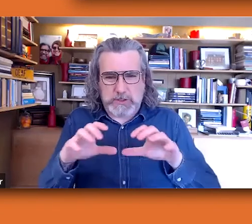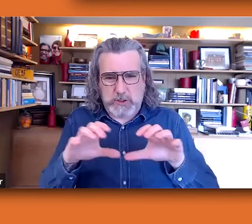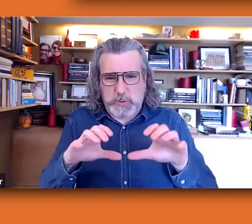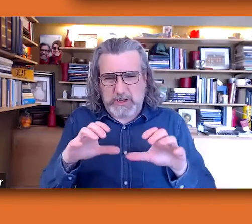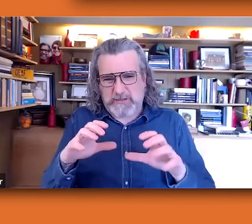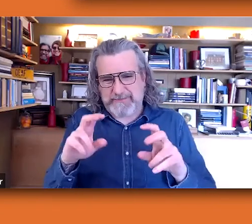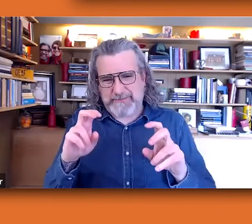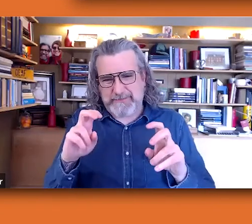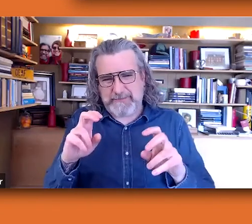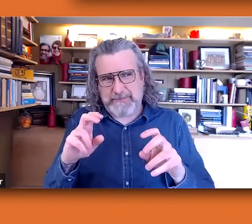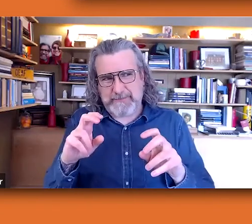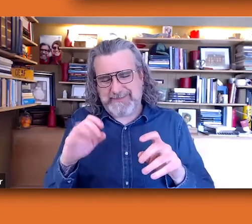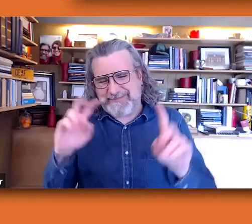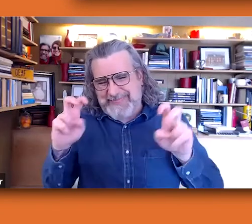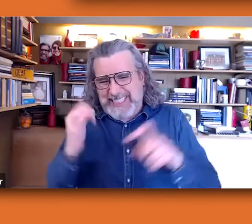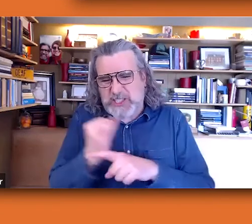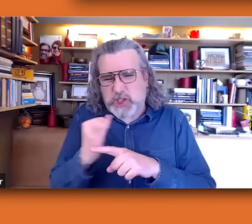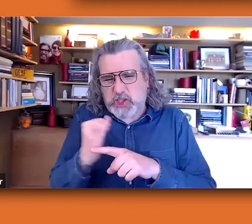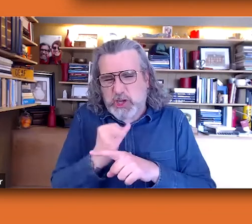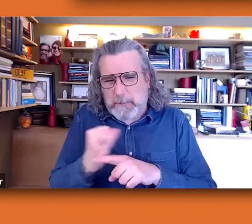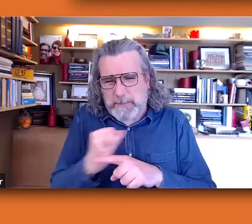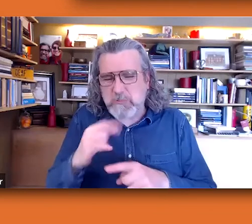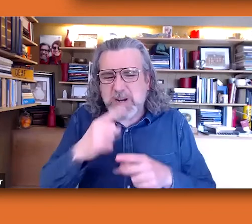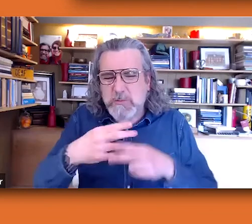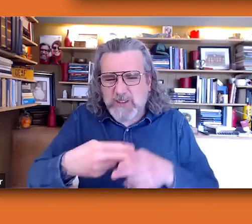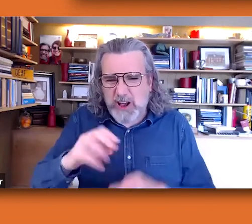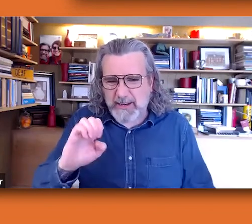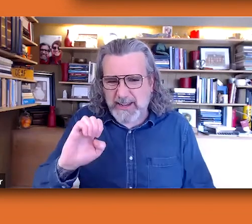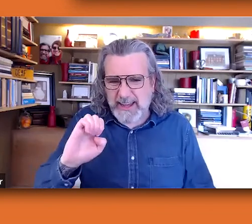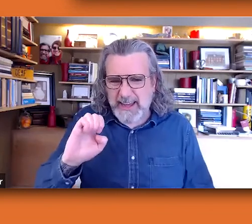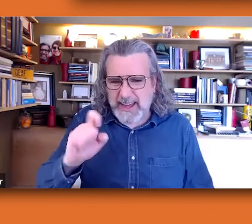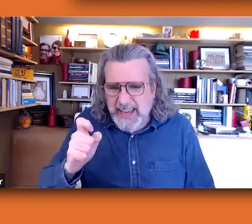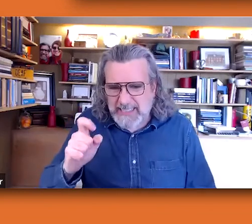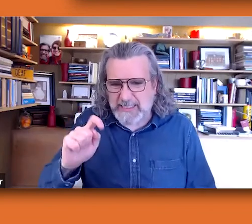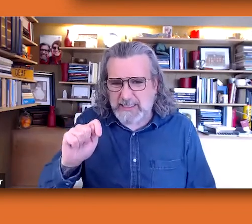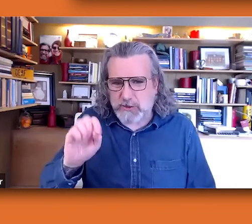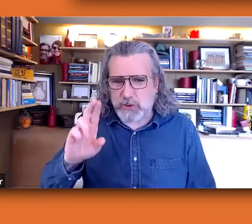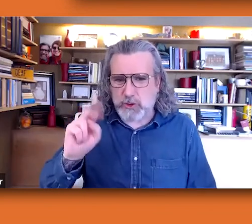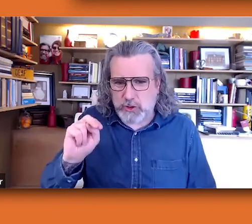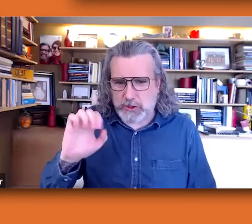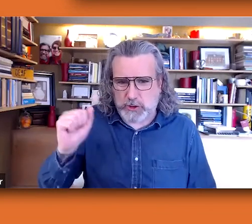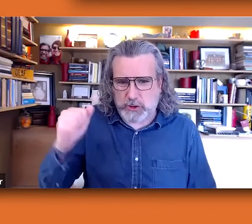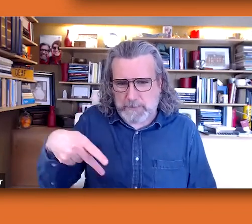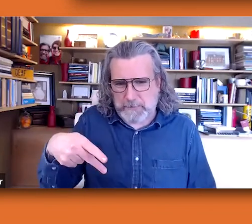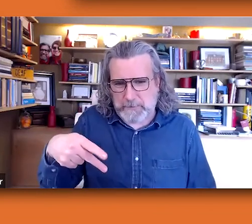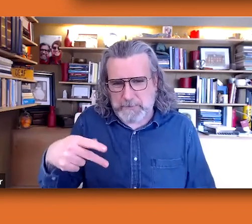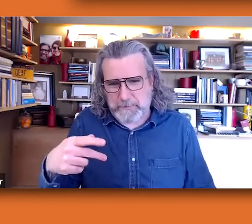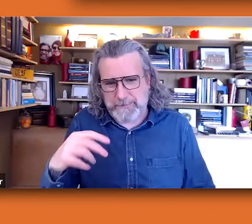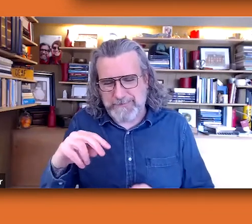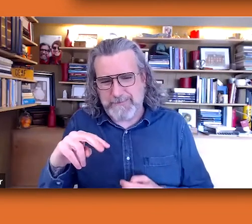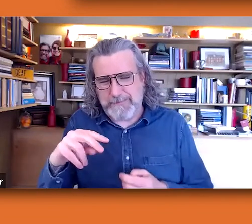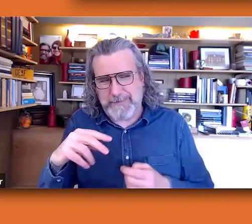Peter: During my PhD program, I was--I was in an internship.